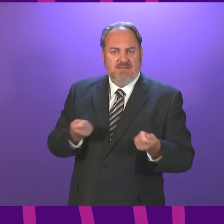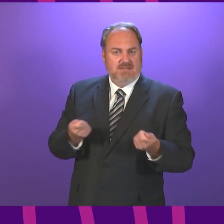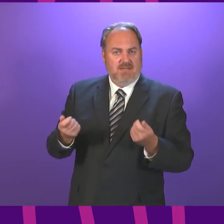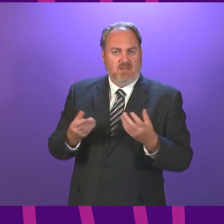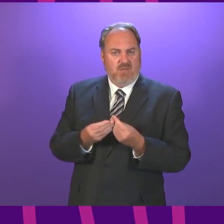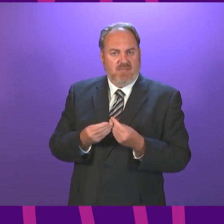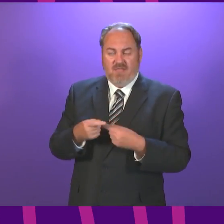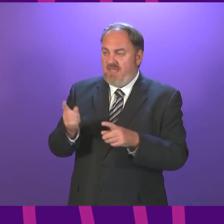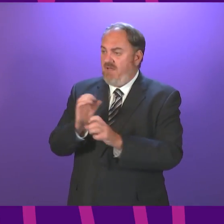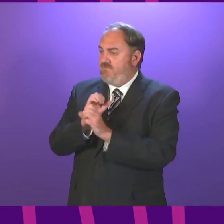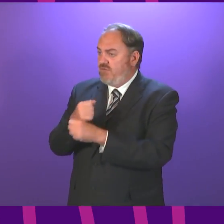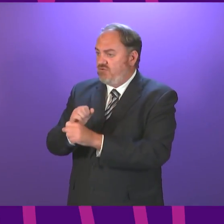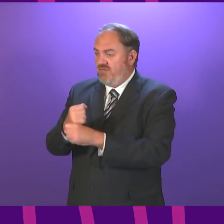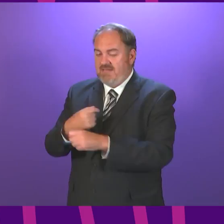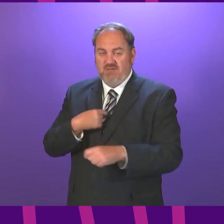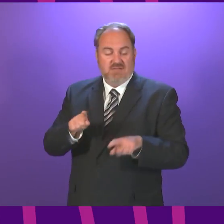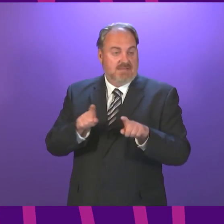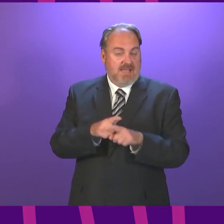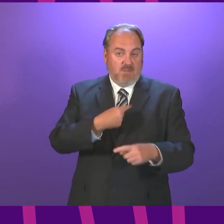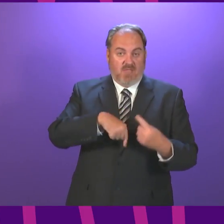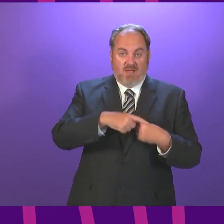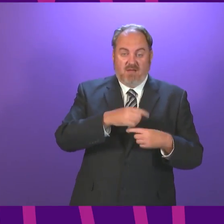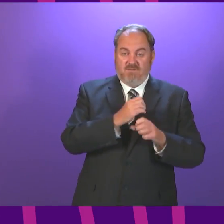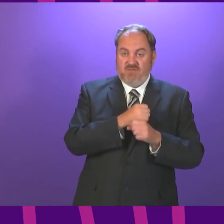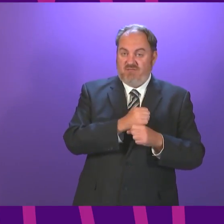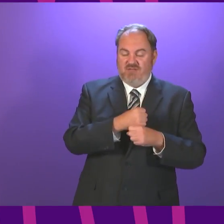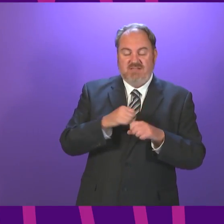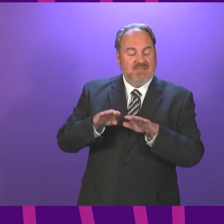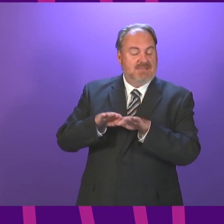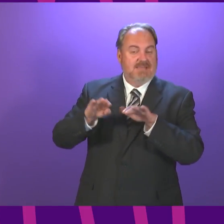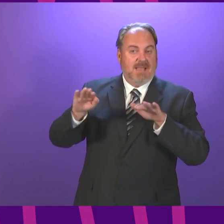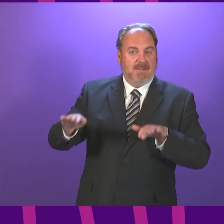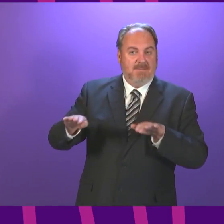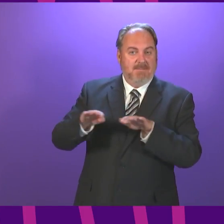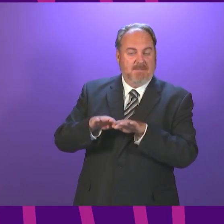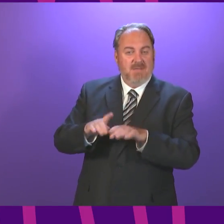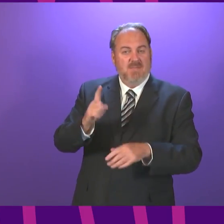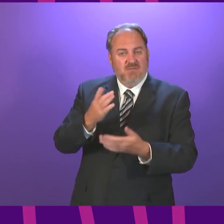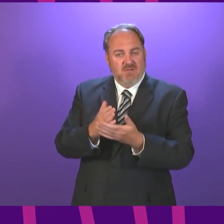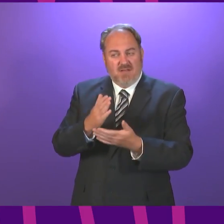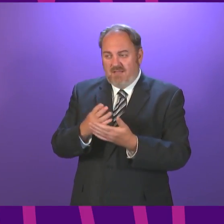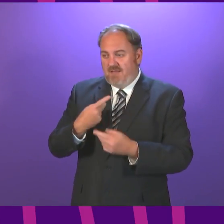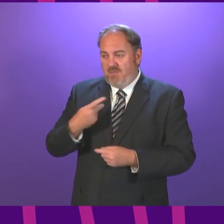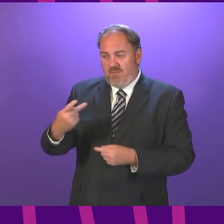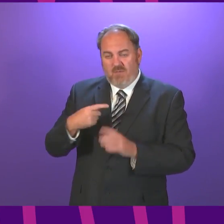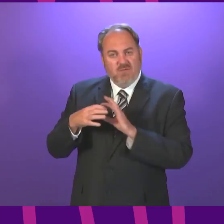that I experience with the UK Government. As I do, they want to work in partnership